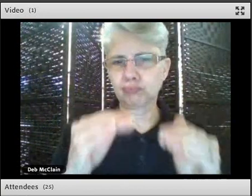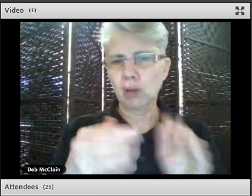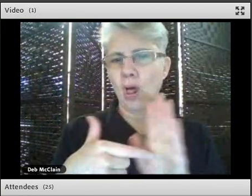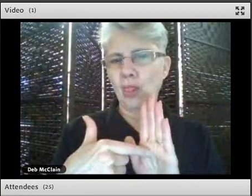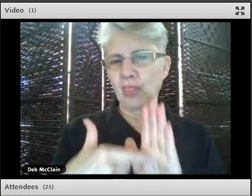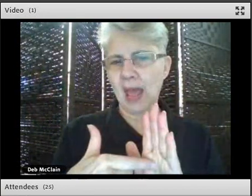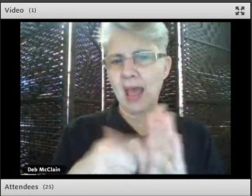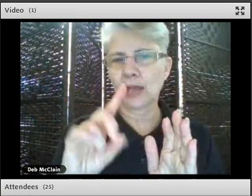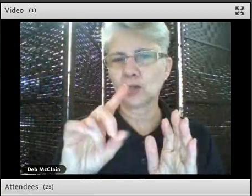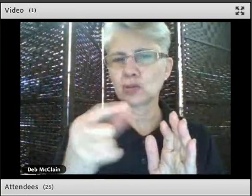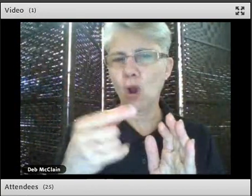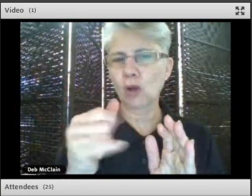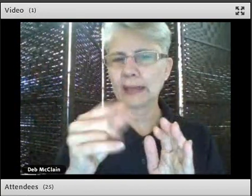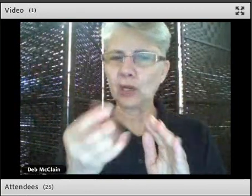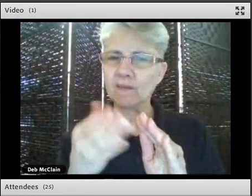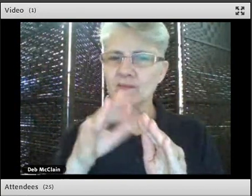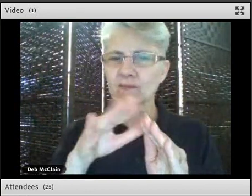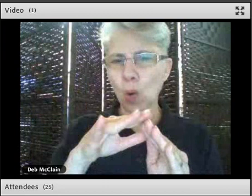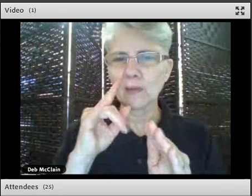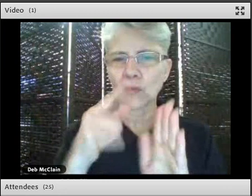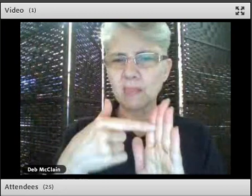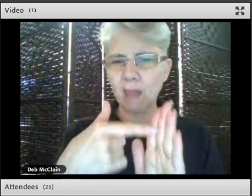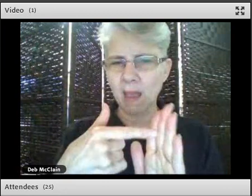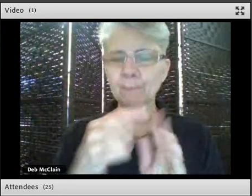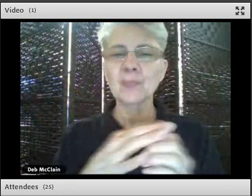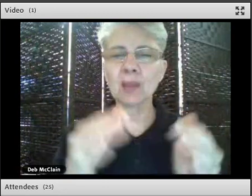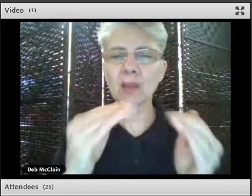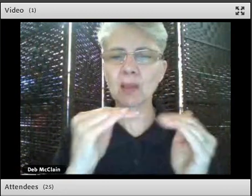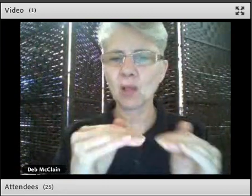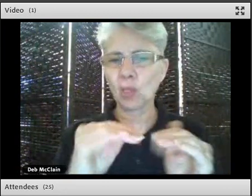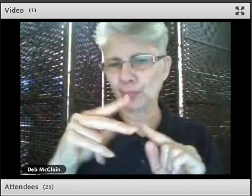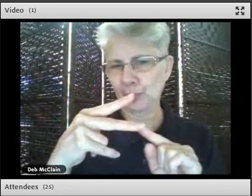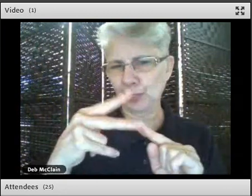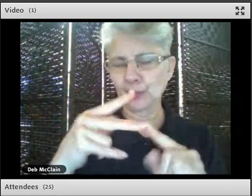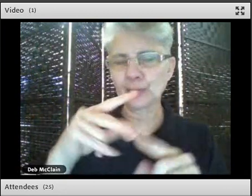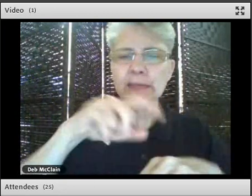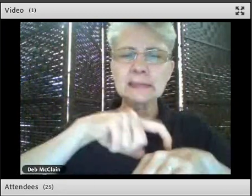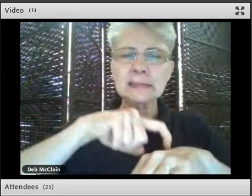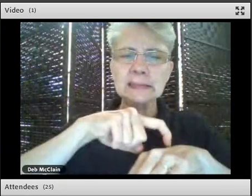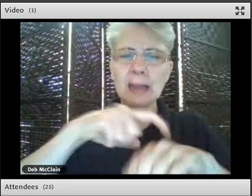that there will be Library of Congress Program for Cooperative Cataloging